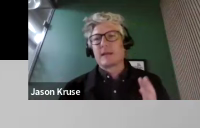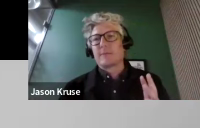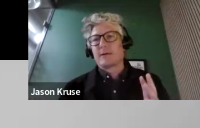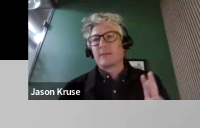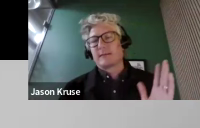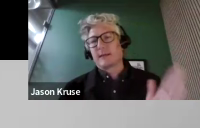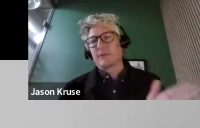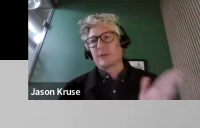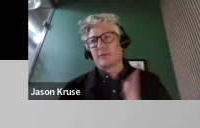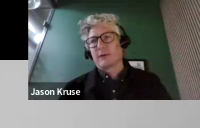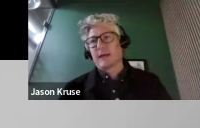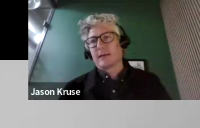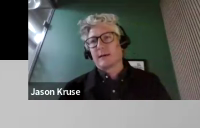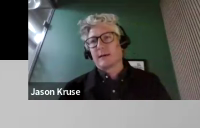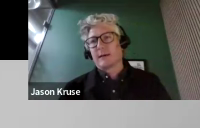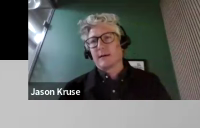and then thinking about like the image on the right